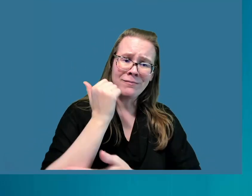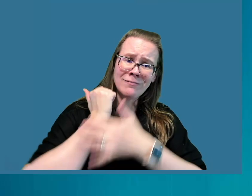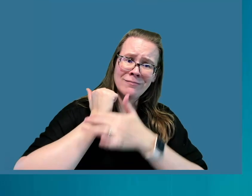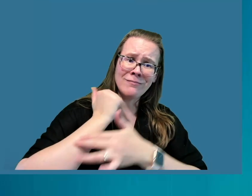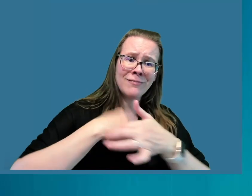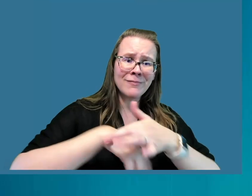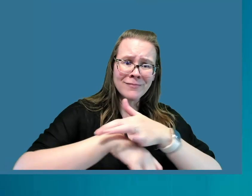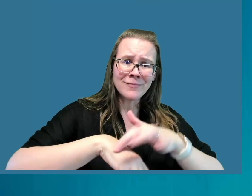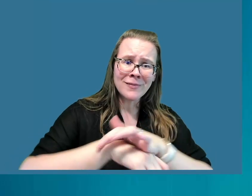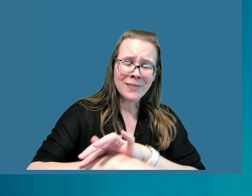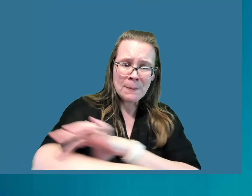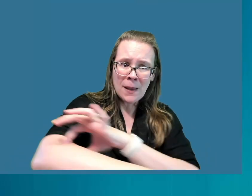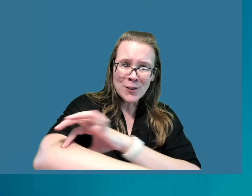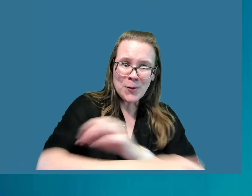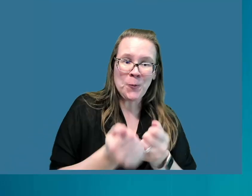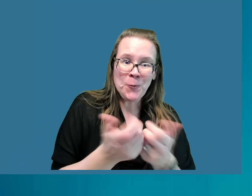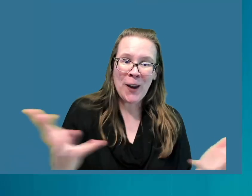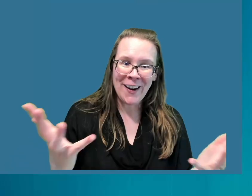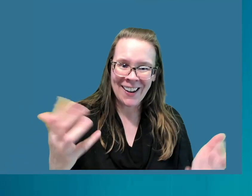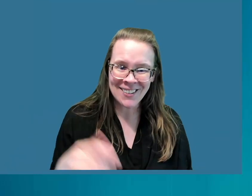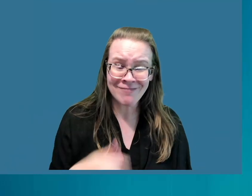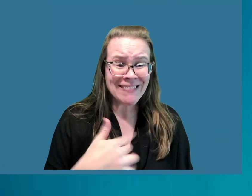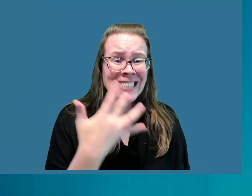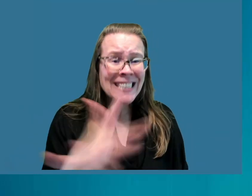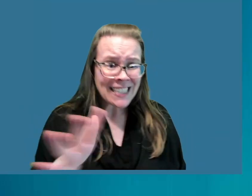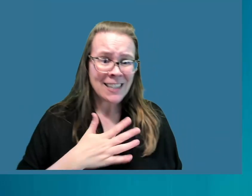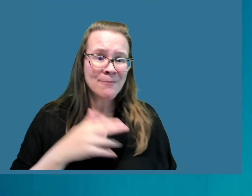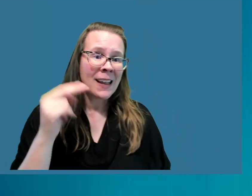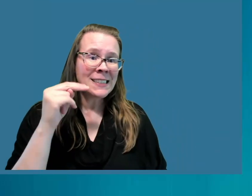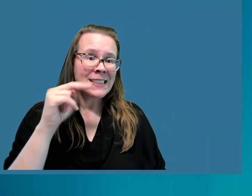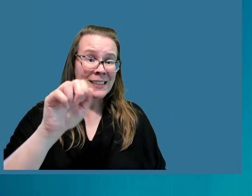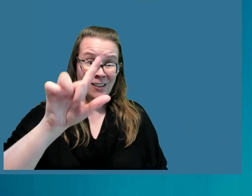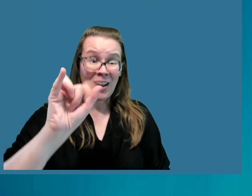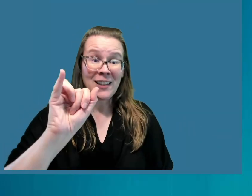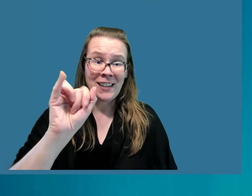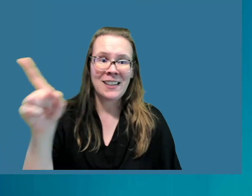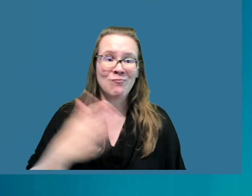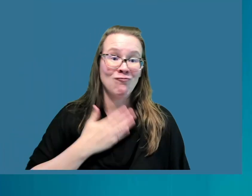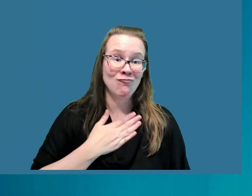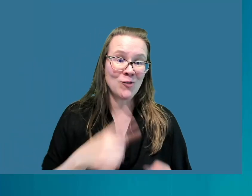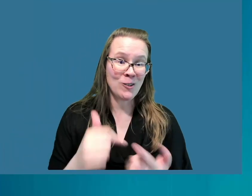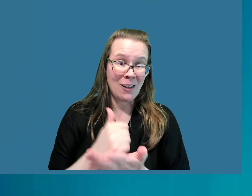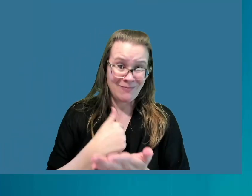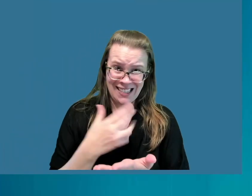and all that!" But, oh my gosh, it is a workout: and, um, it is like your muscles in your arm and